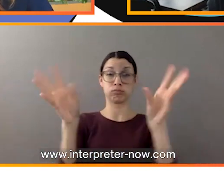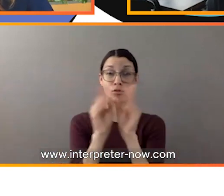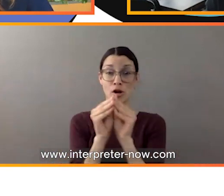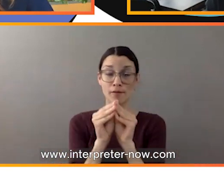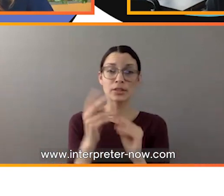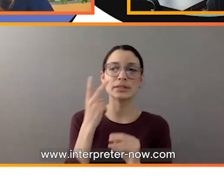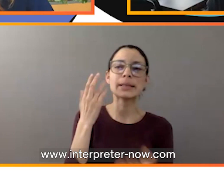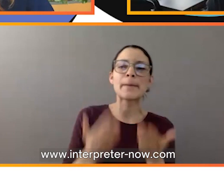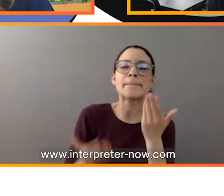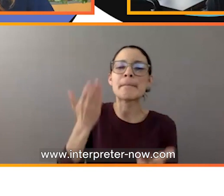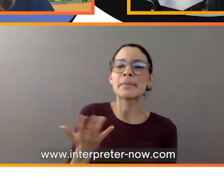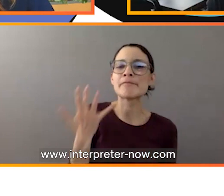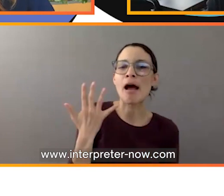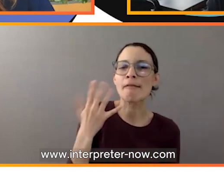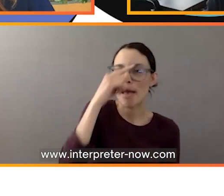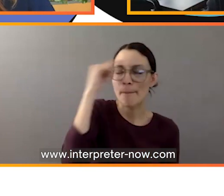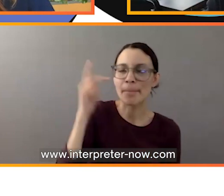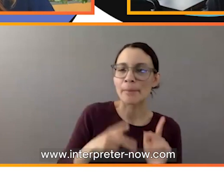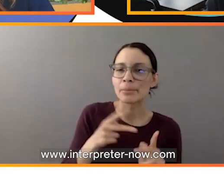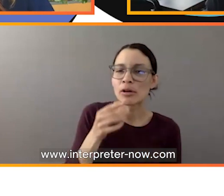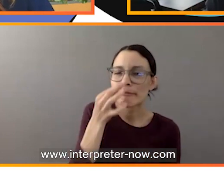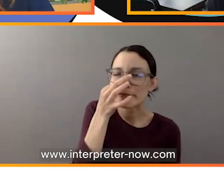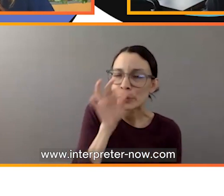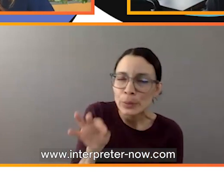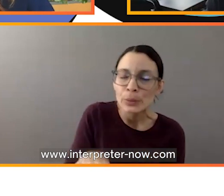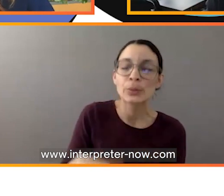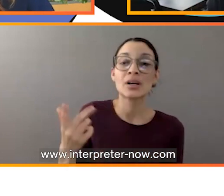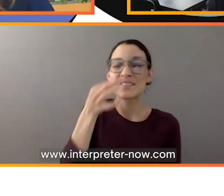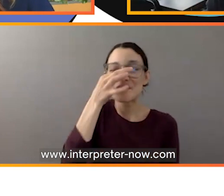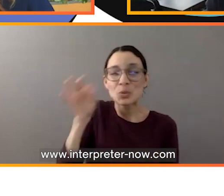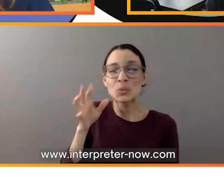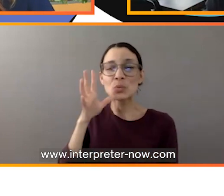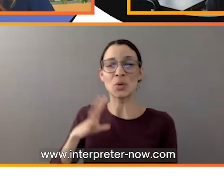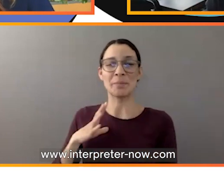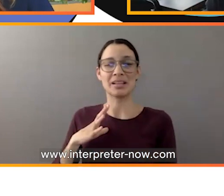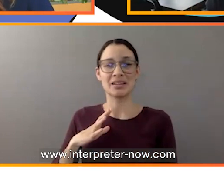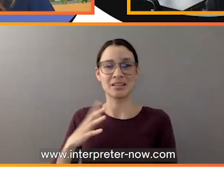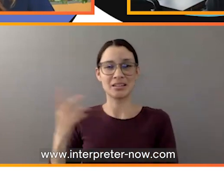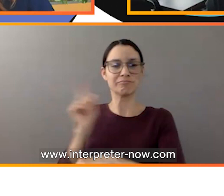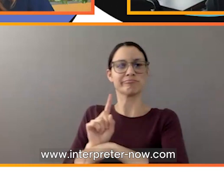no Brown people on stage, very few if any women on stage.